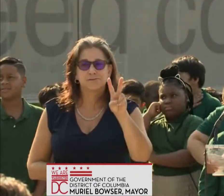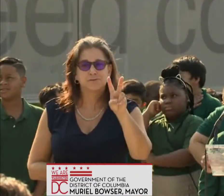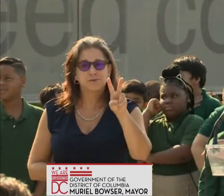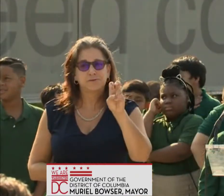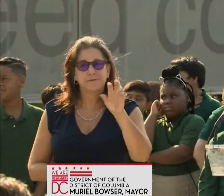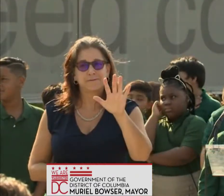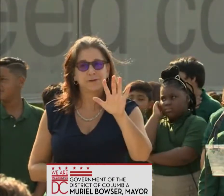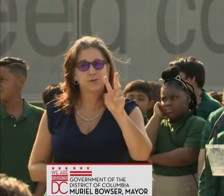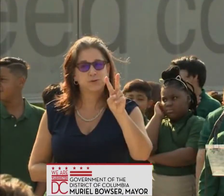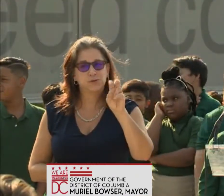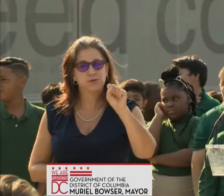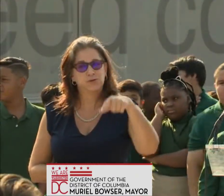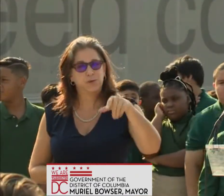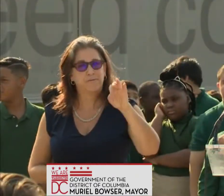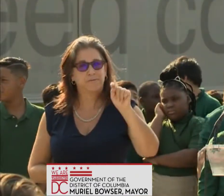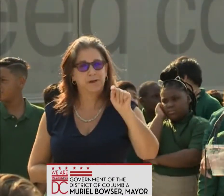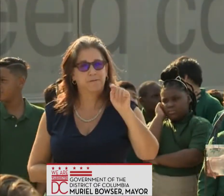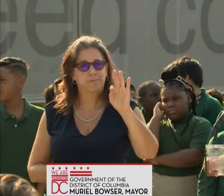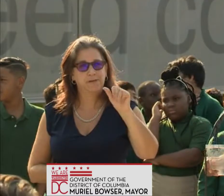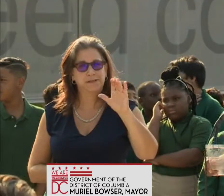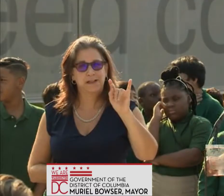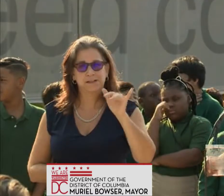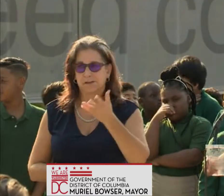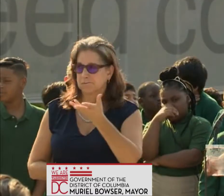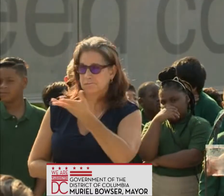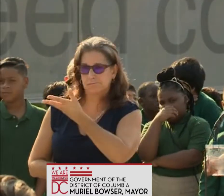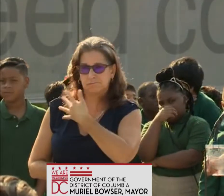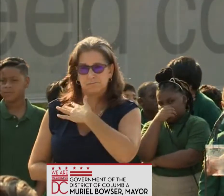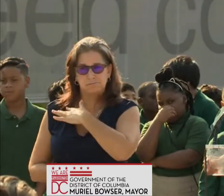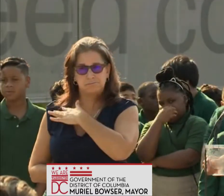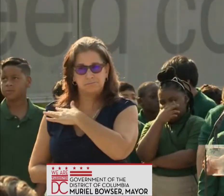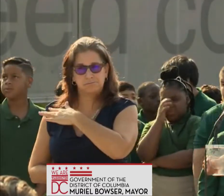on the west side of the building includes a new entrance and separate